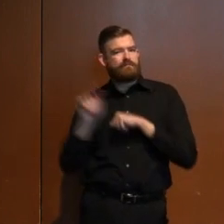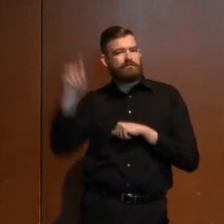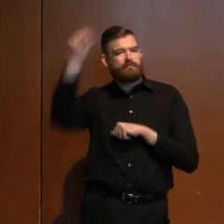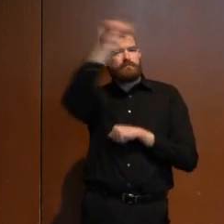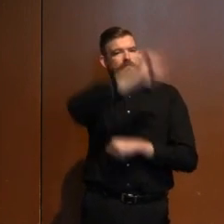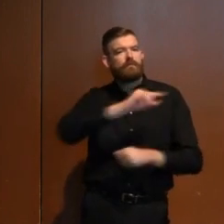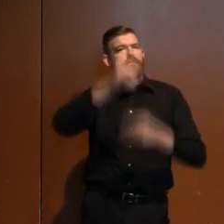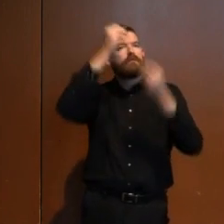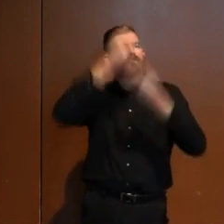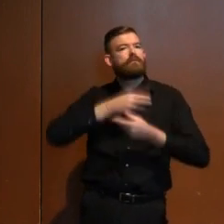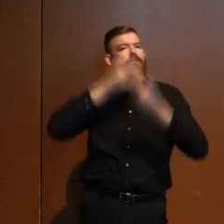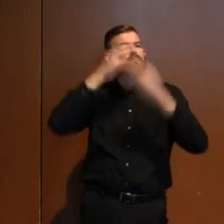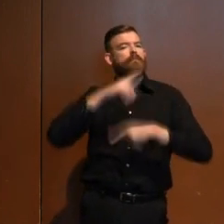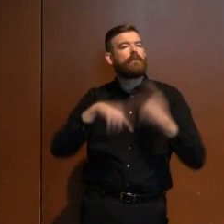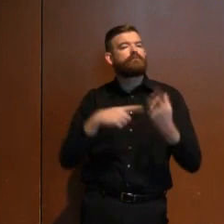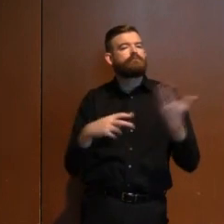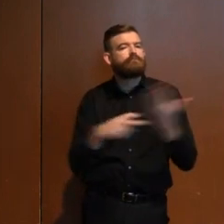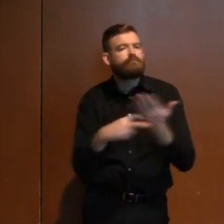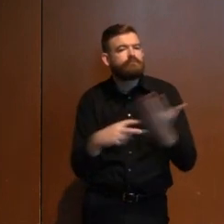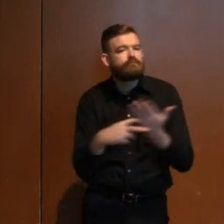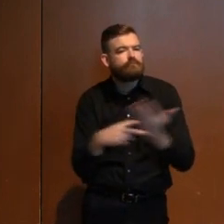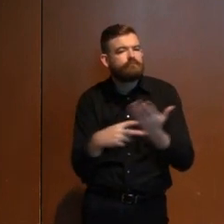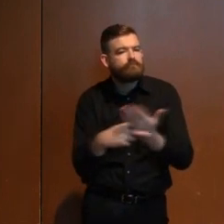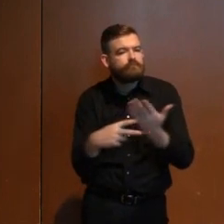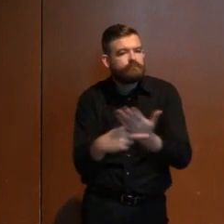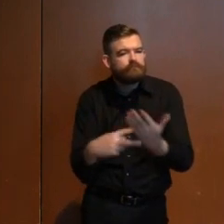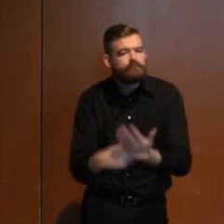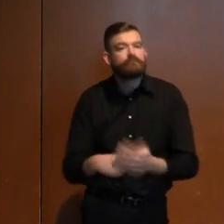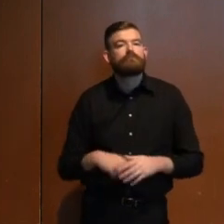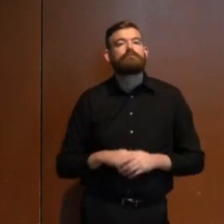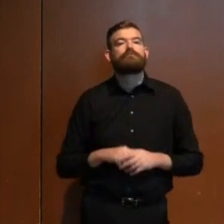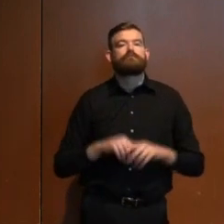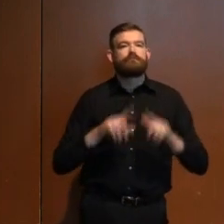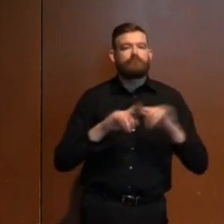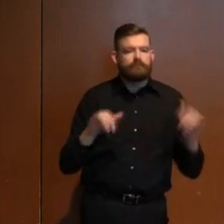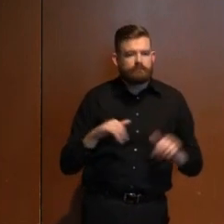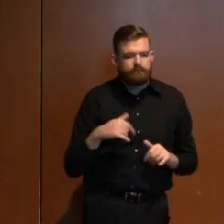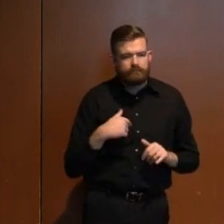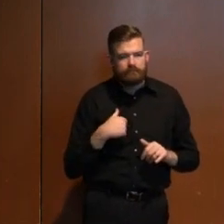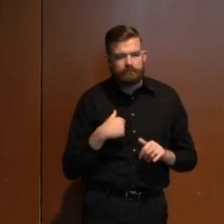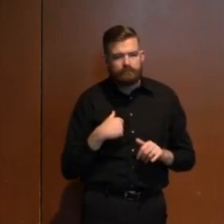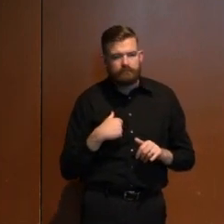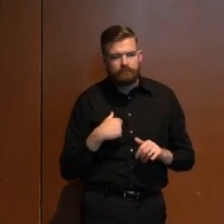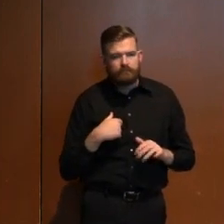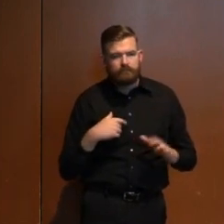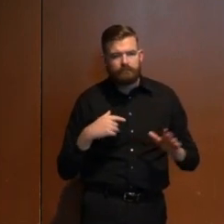WEREN'T DUPLICATING EFFORTS. THEY HAD ASKED ALL 21 PROSECUTORS TO WORK WITH THEM.